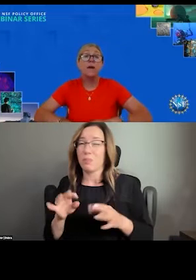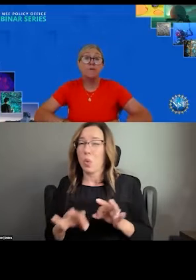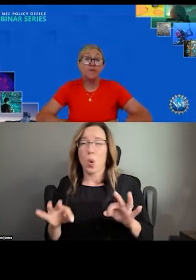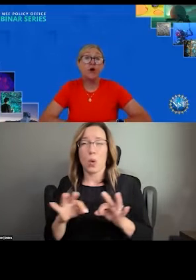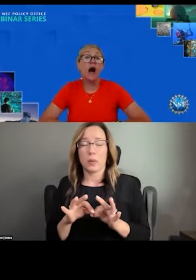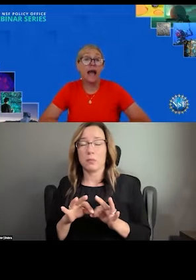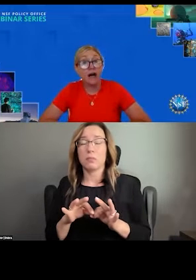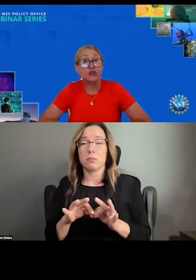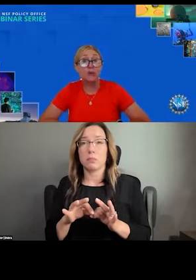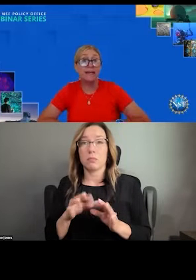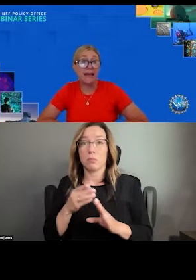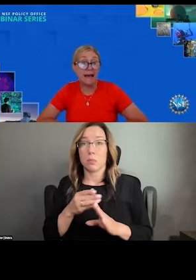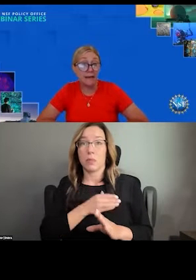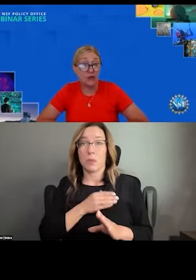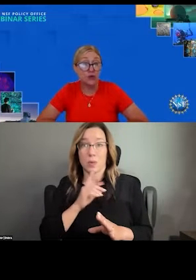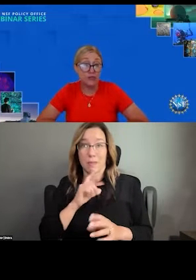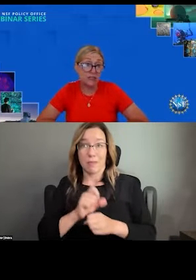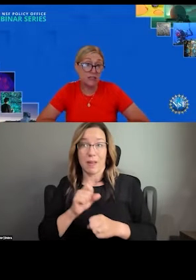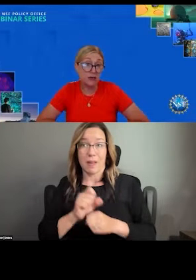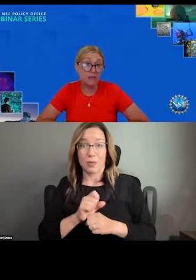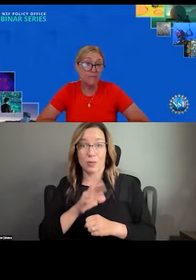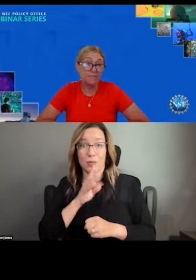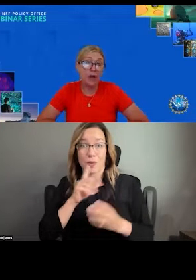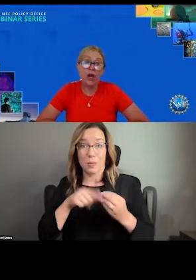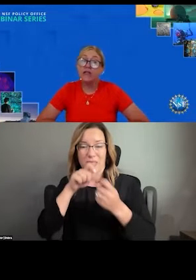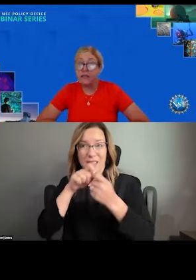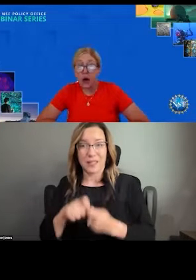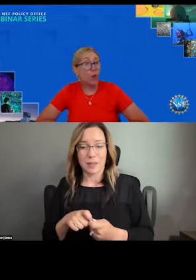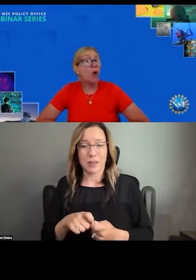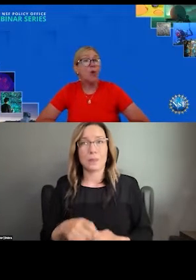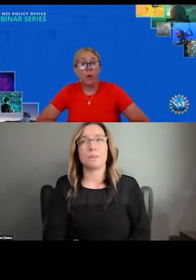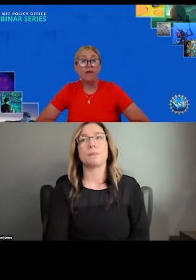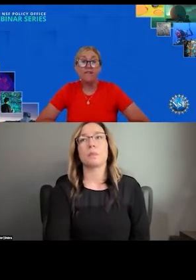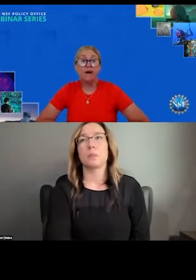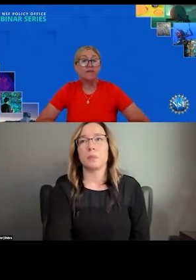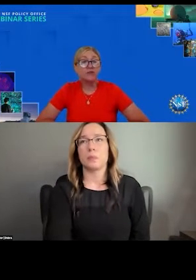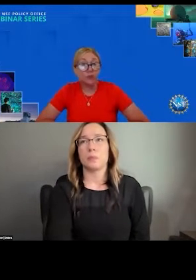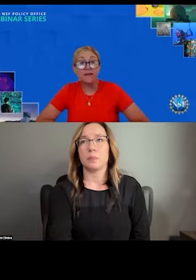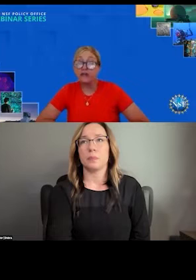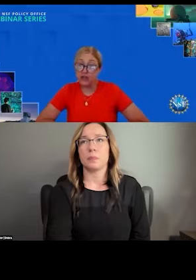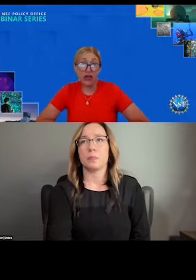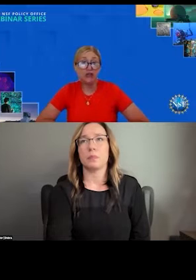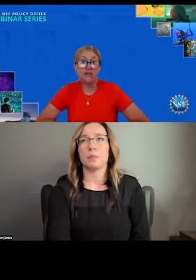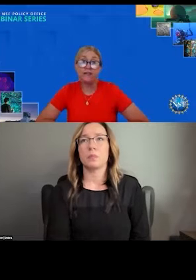before I actually get into the details. One of the most recent changes